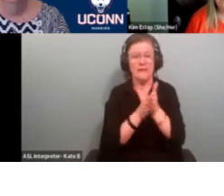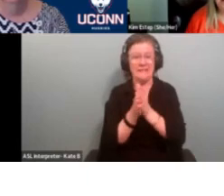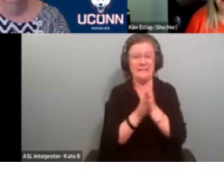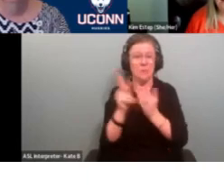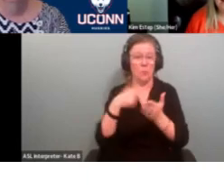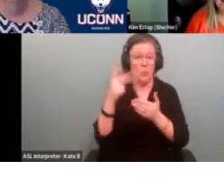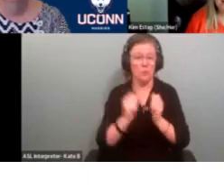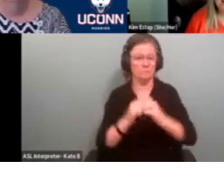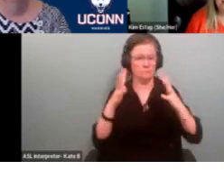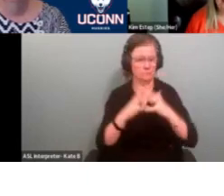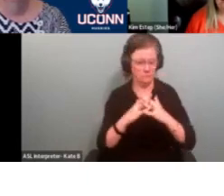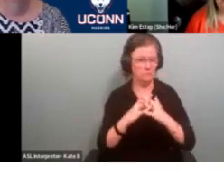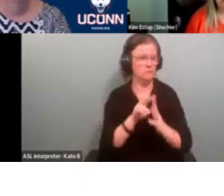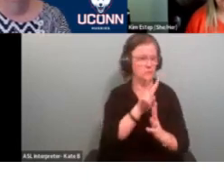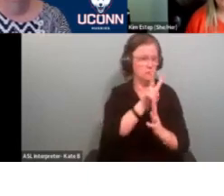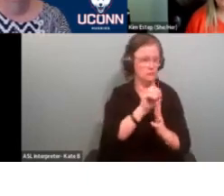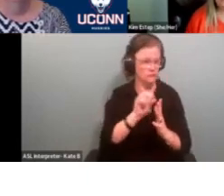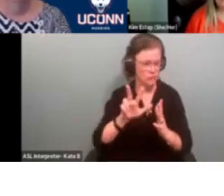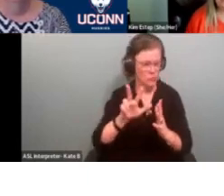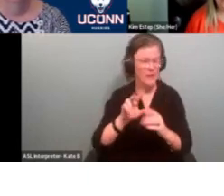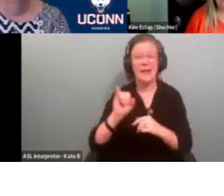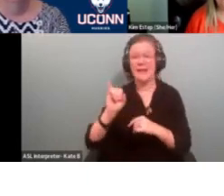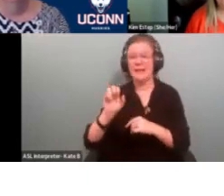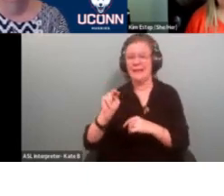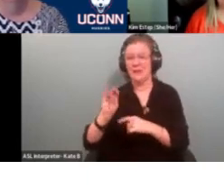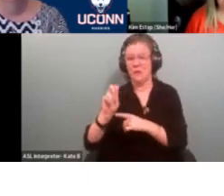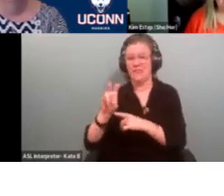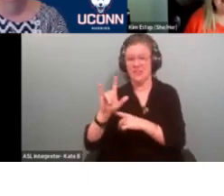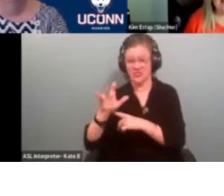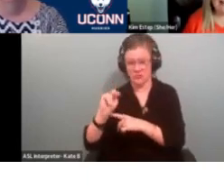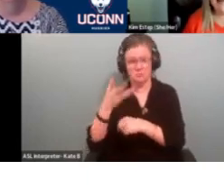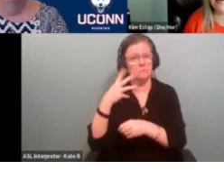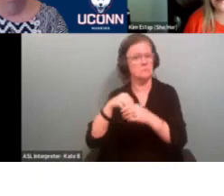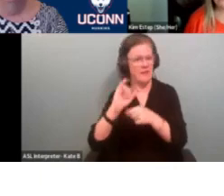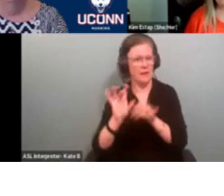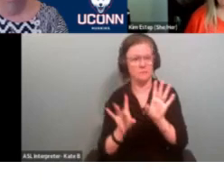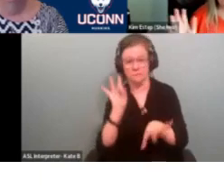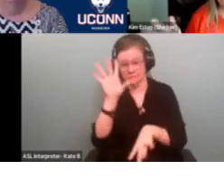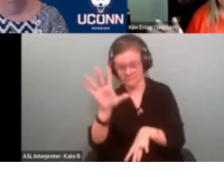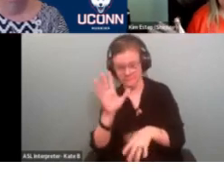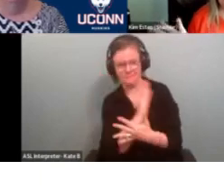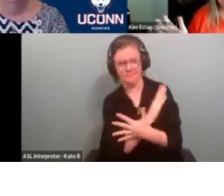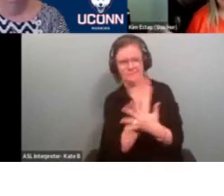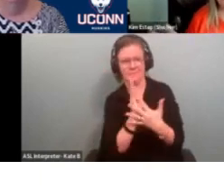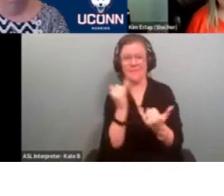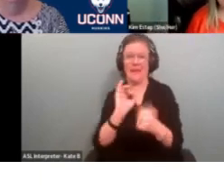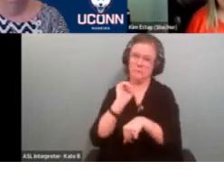And innervations was a part of that all those years ago, a little tidbit and now it'll be memorialized, wherever this